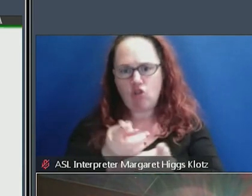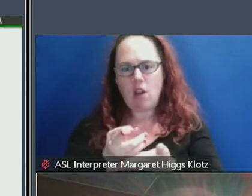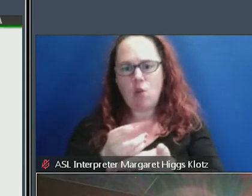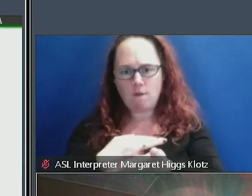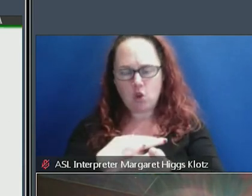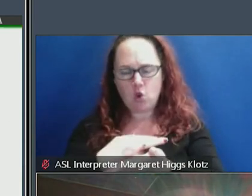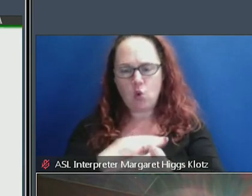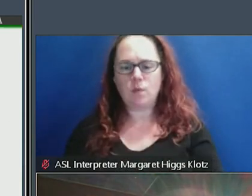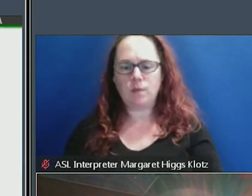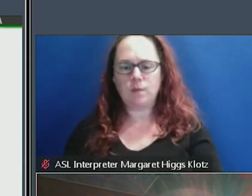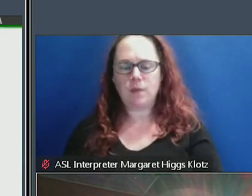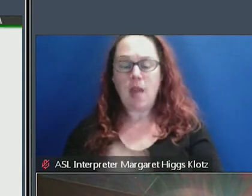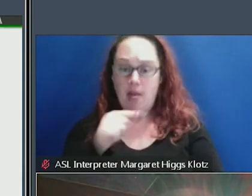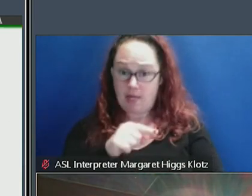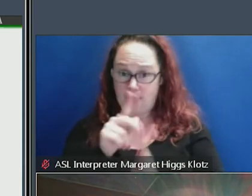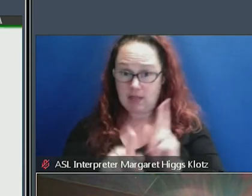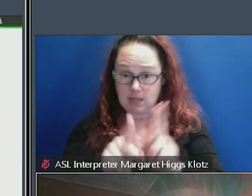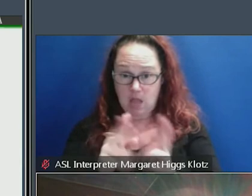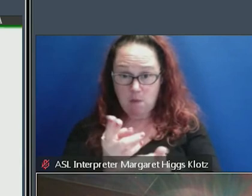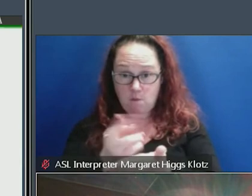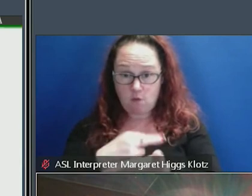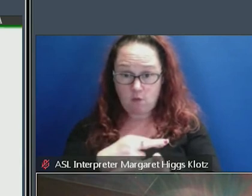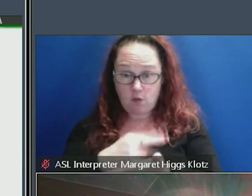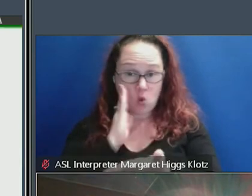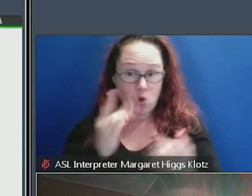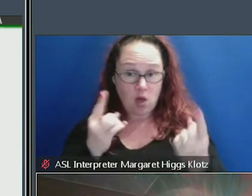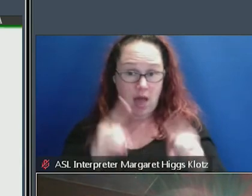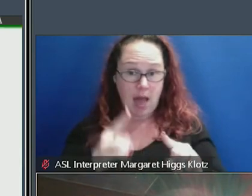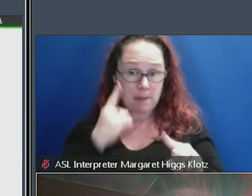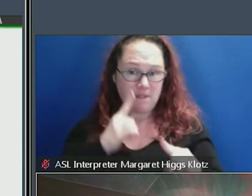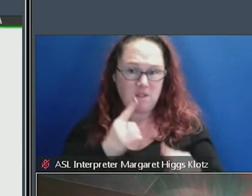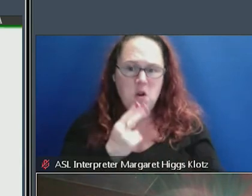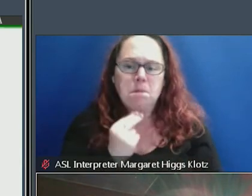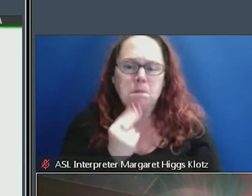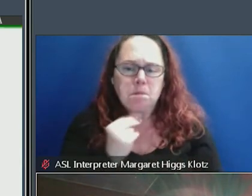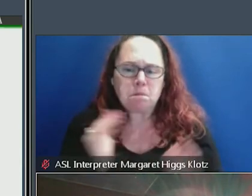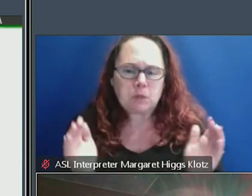This type of review will normally be conducted for small additions, alterations,